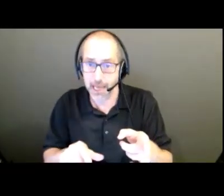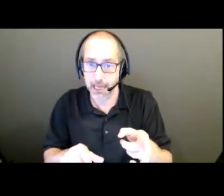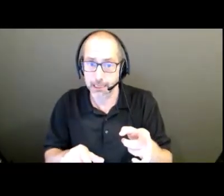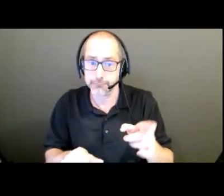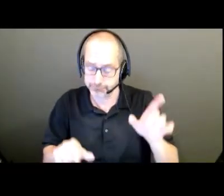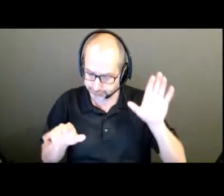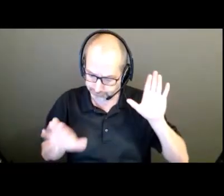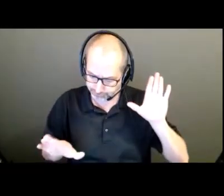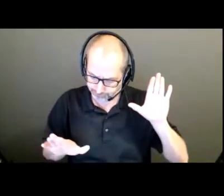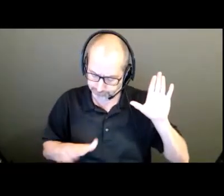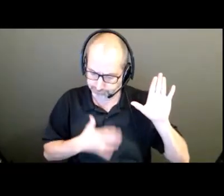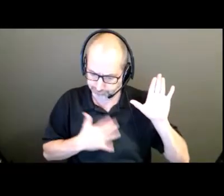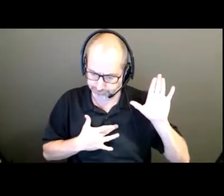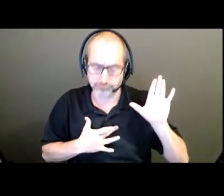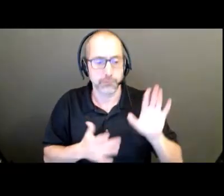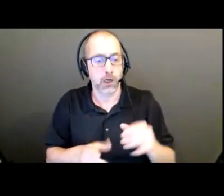written in this list that you see.